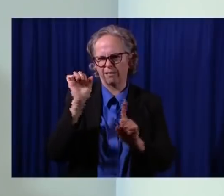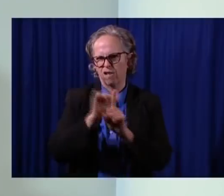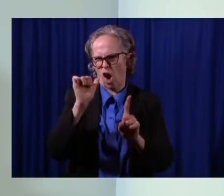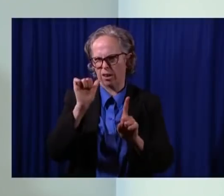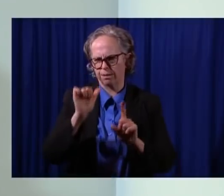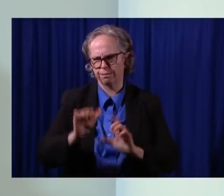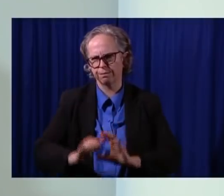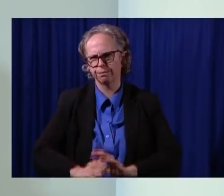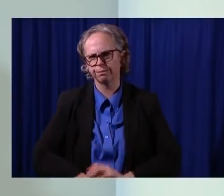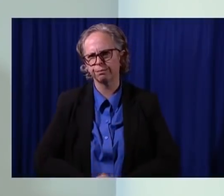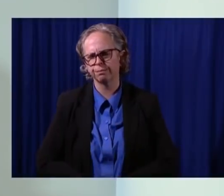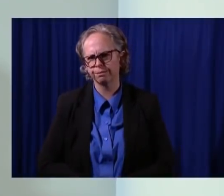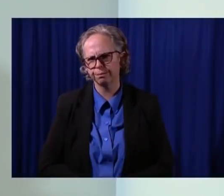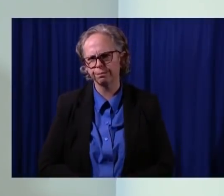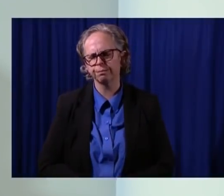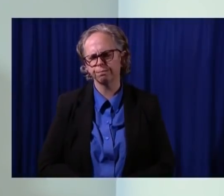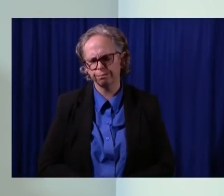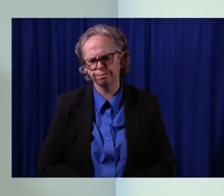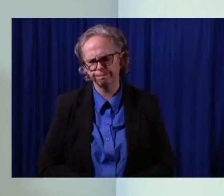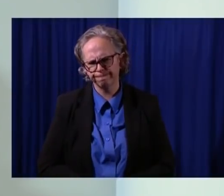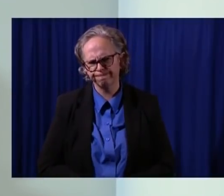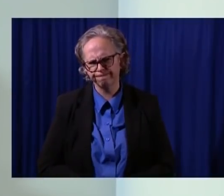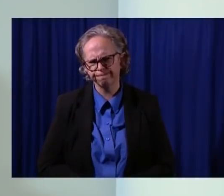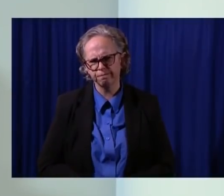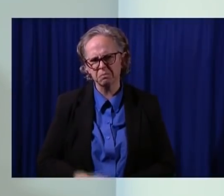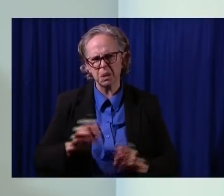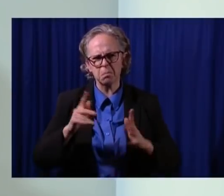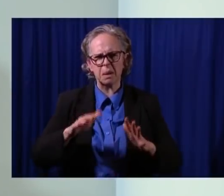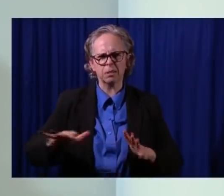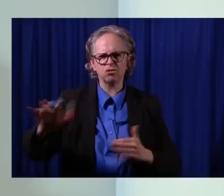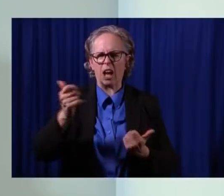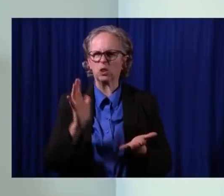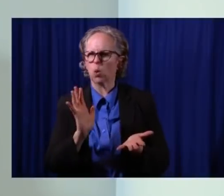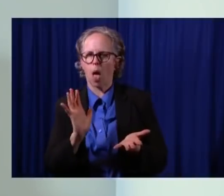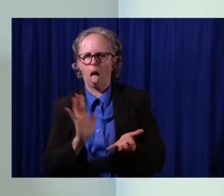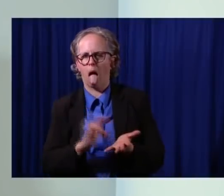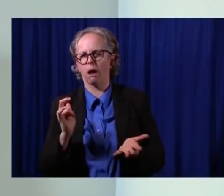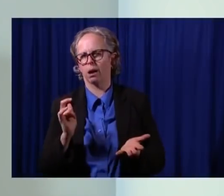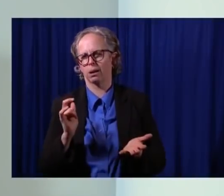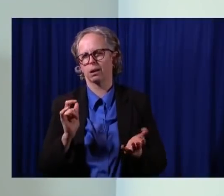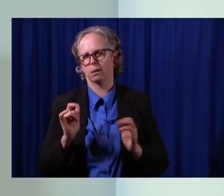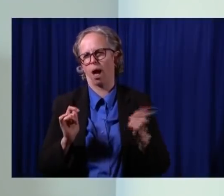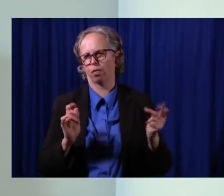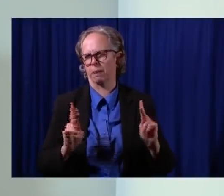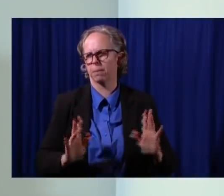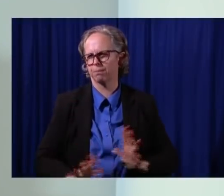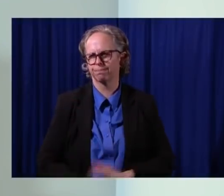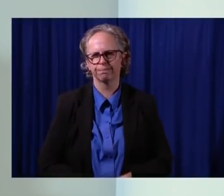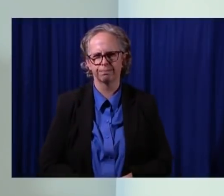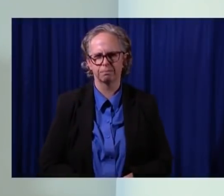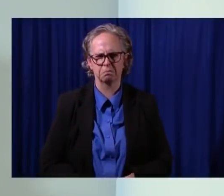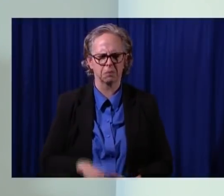I WANT TO START TODAY ON COVERING SOMETHING THAT I SPENT A LITTLE TIME OVER THE WEEKEND BRUSHING UP ON NATIONALLY AND